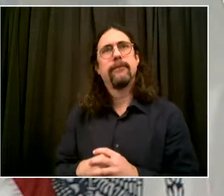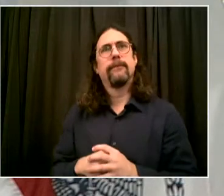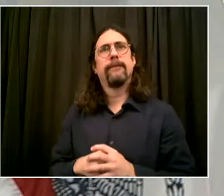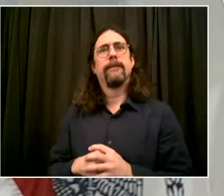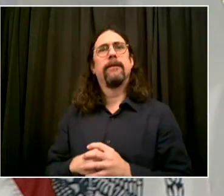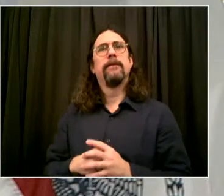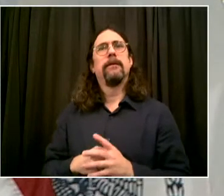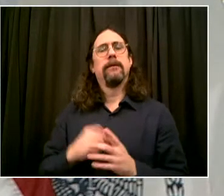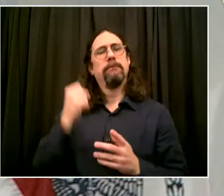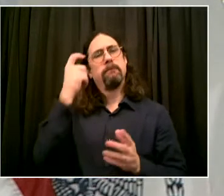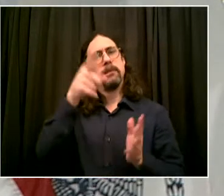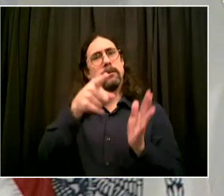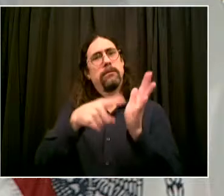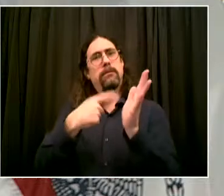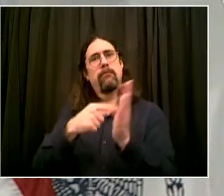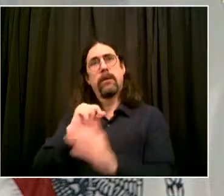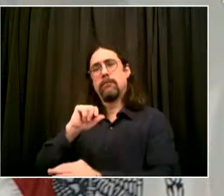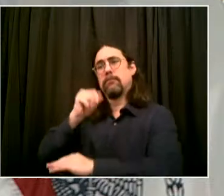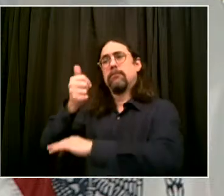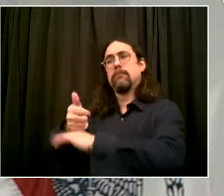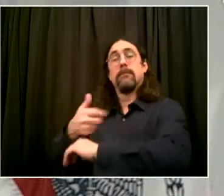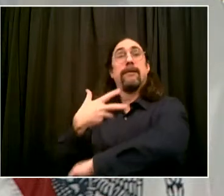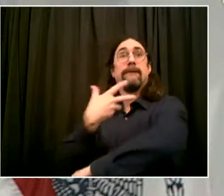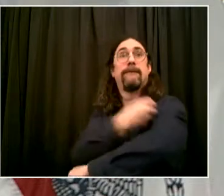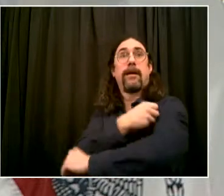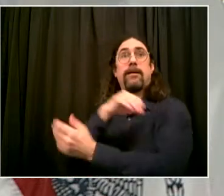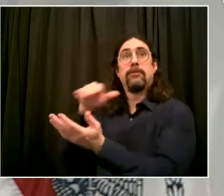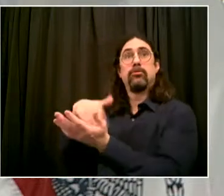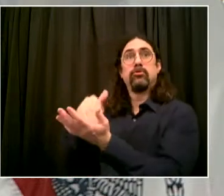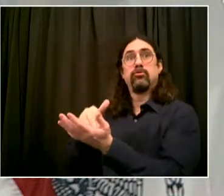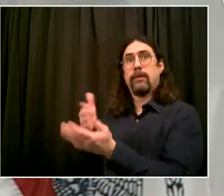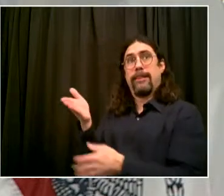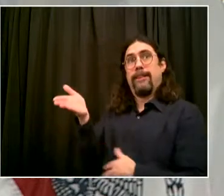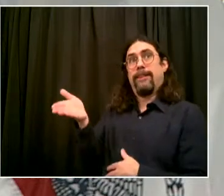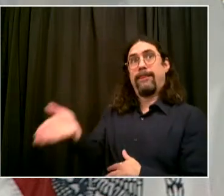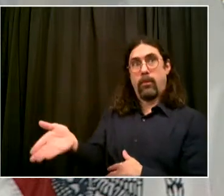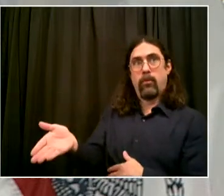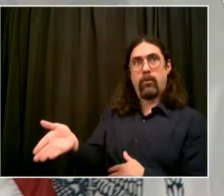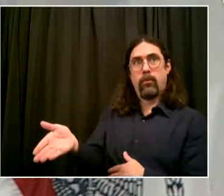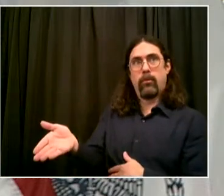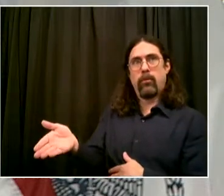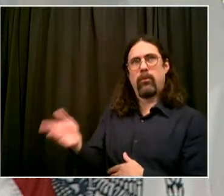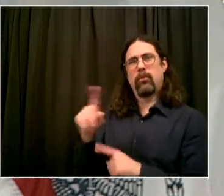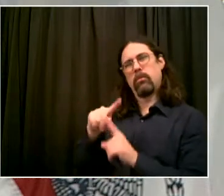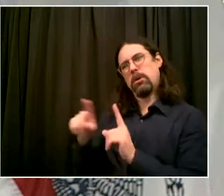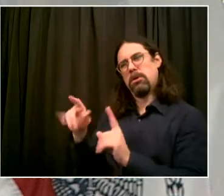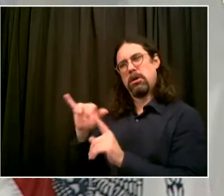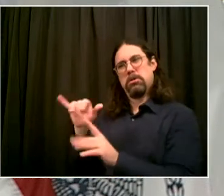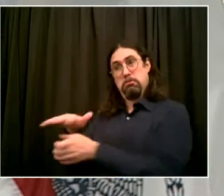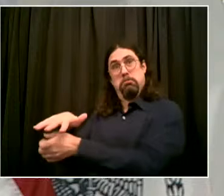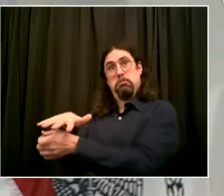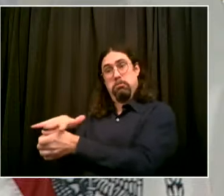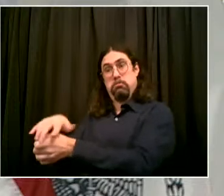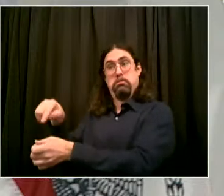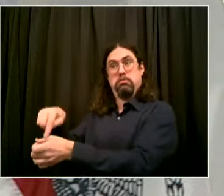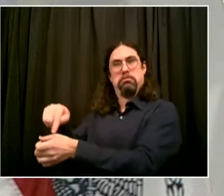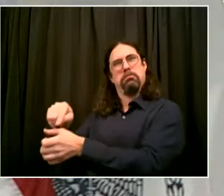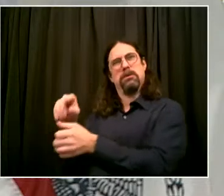INFORMATION CAMPAIGN, ARZU MEETINGS HAPPENING, OR PEOPLE KNOCKING ON ON RDOOS S S I THERE SOMETHING